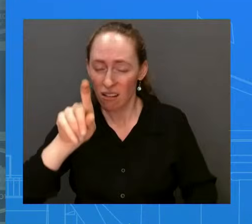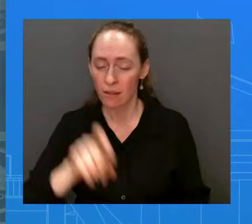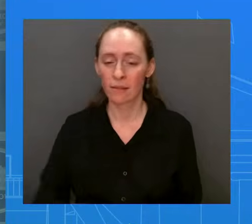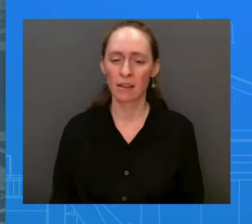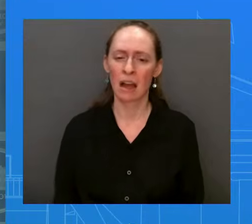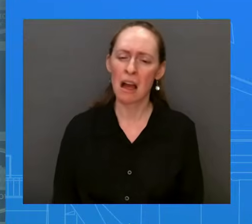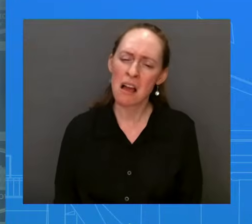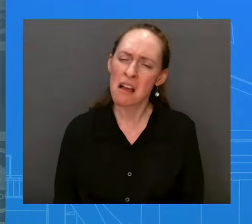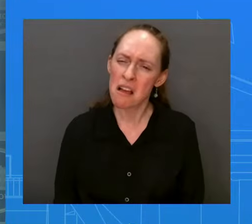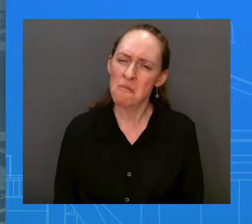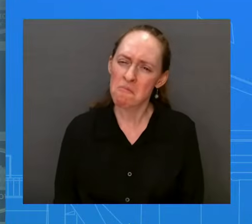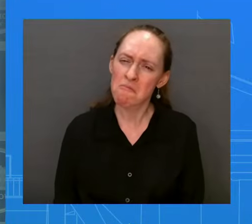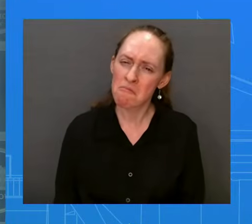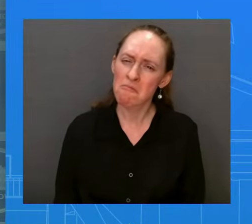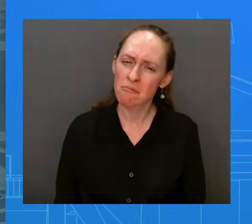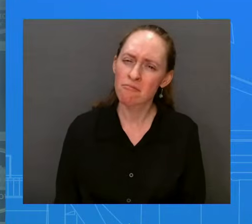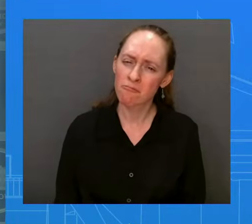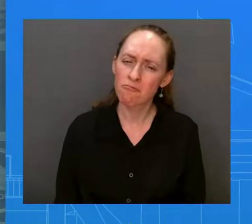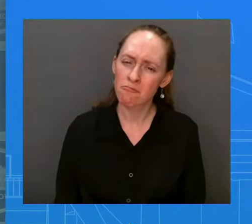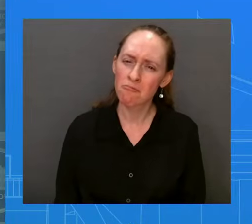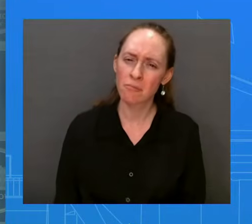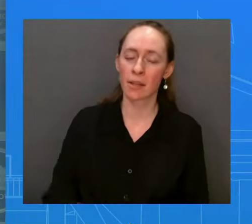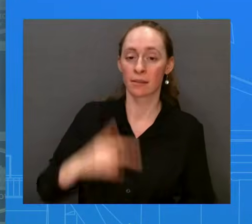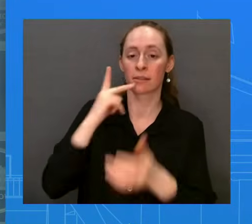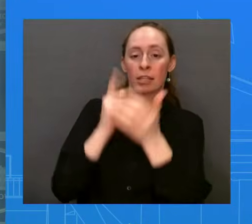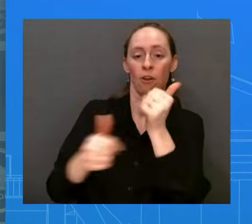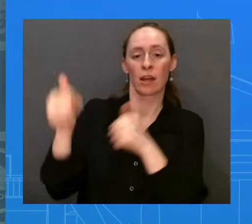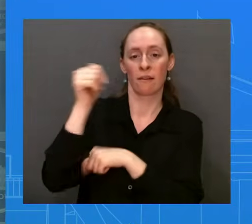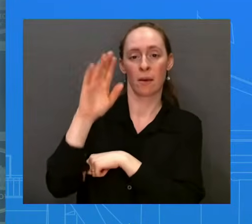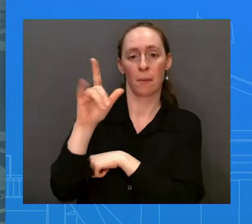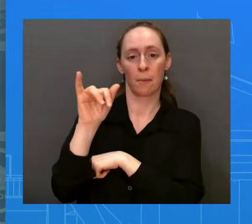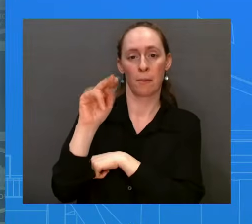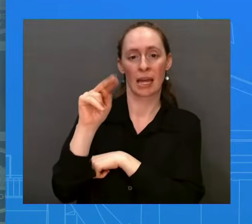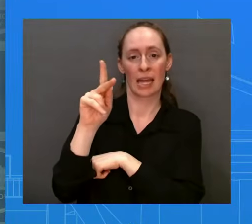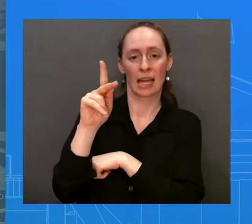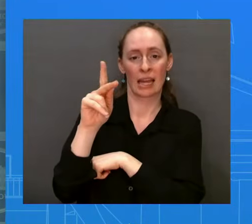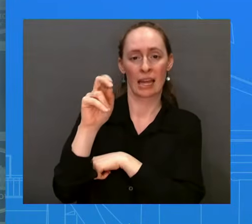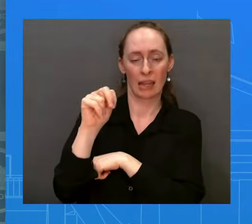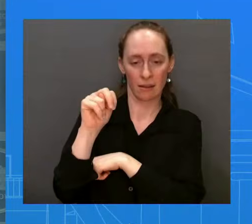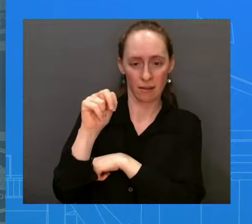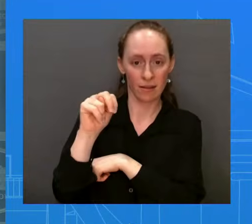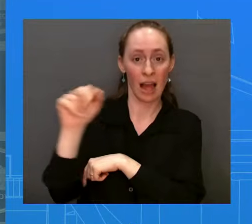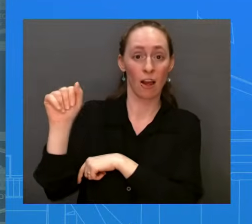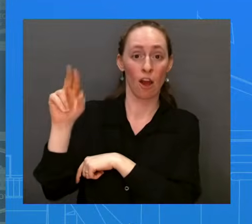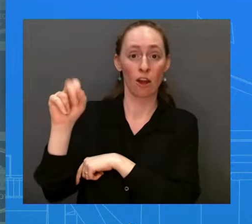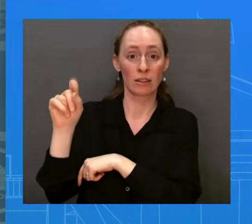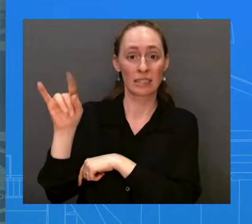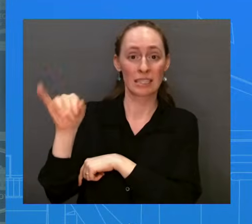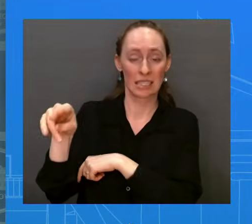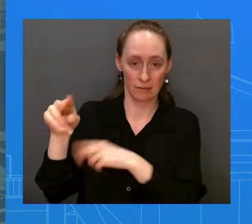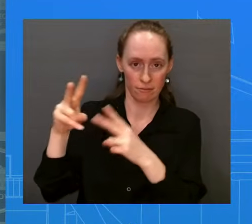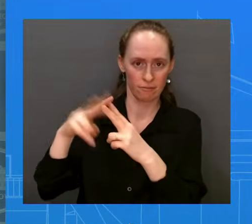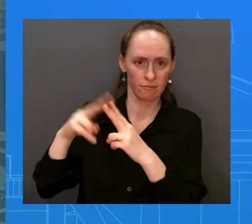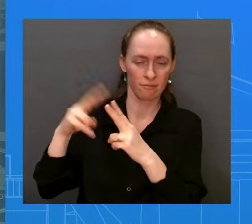Secretary Austin, Director Haines to have these kinds of conversations with our allies and partners around the world,